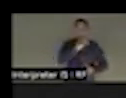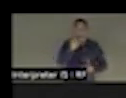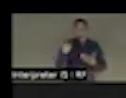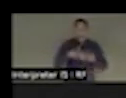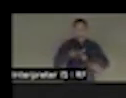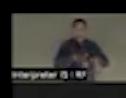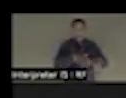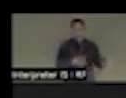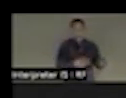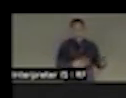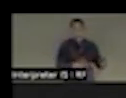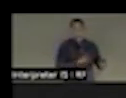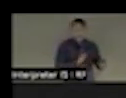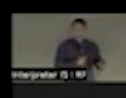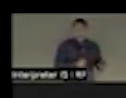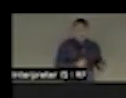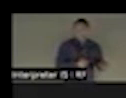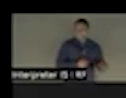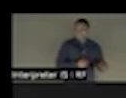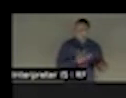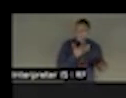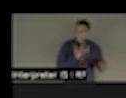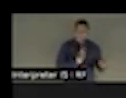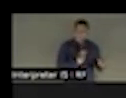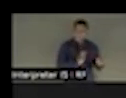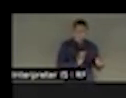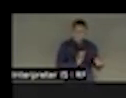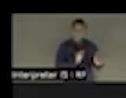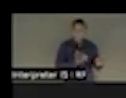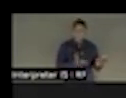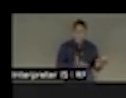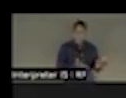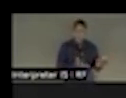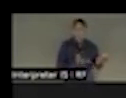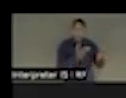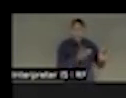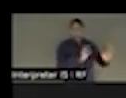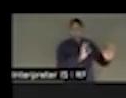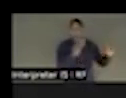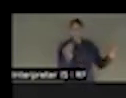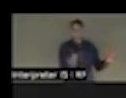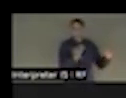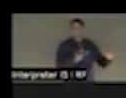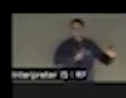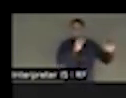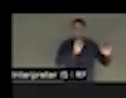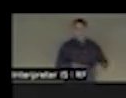and instructions to make sure that people understand what tools are out there and how to provide captions, and also how you can do auto captions